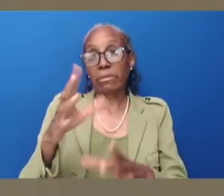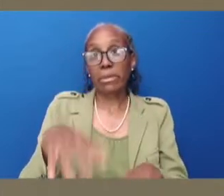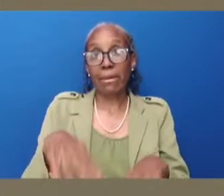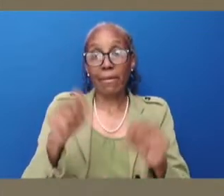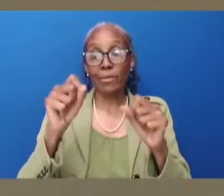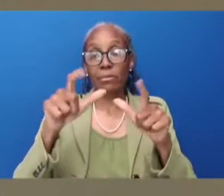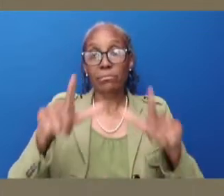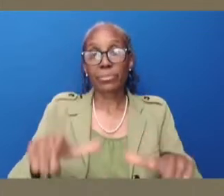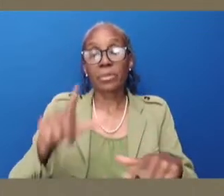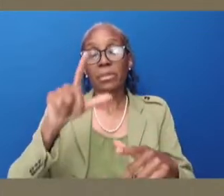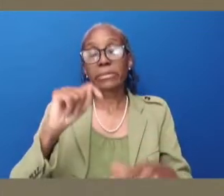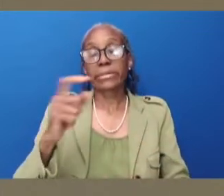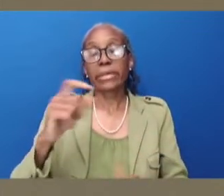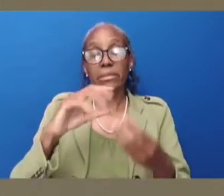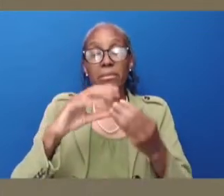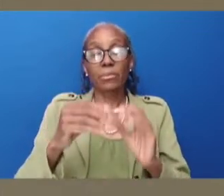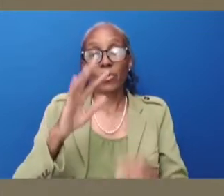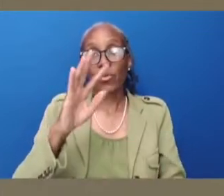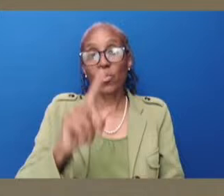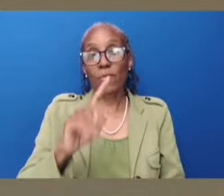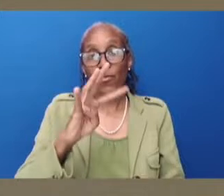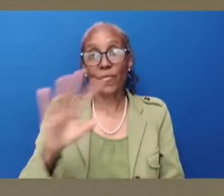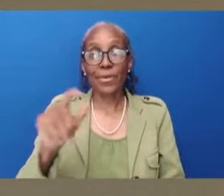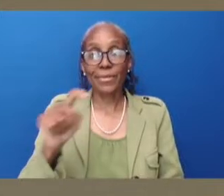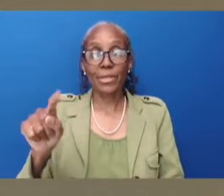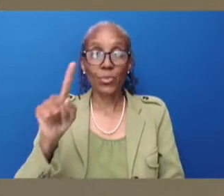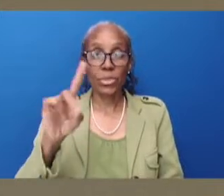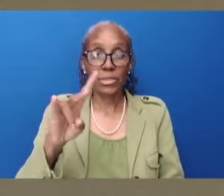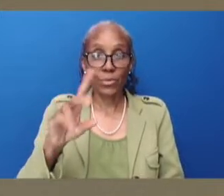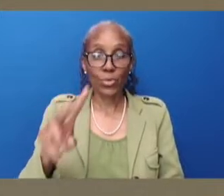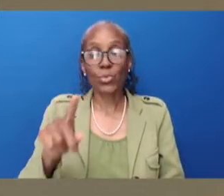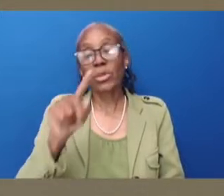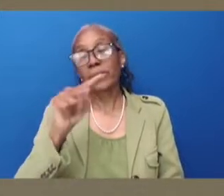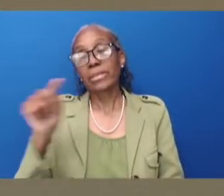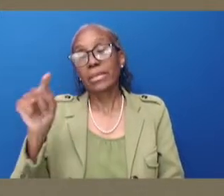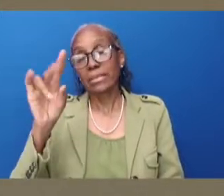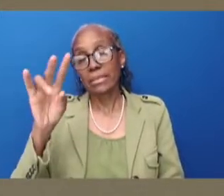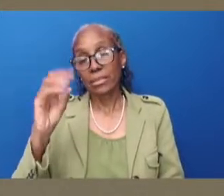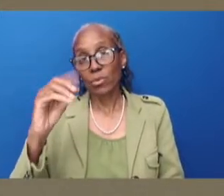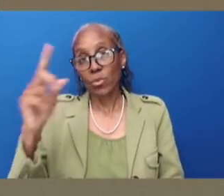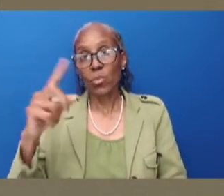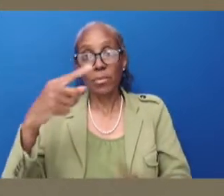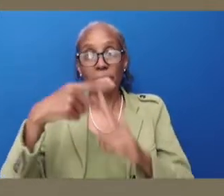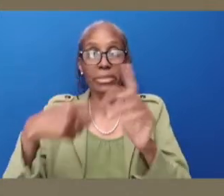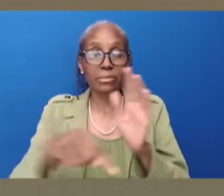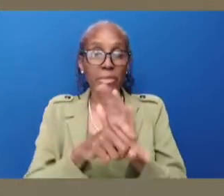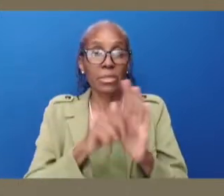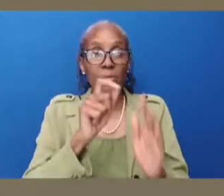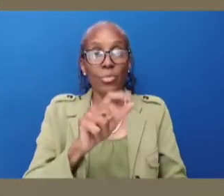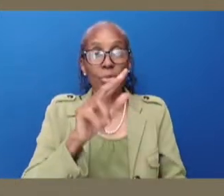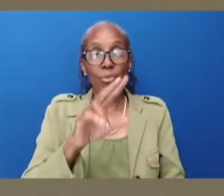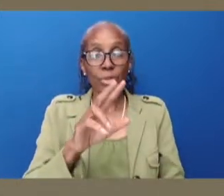AND EXECUTE ALL DOCUMENTS